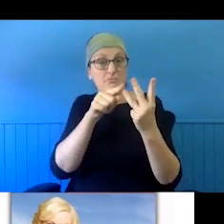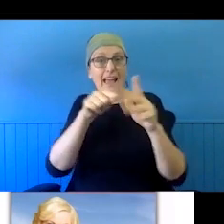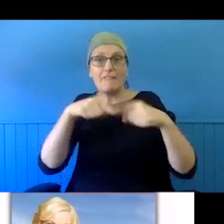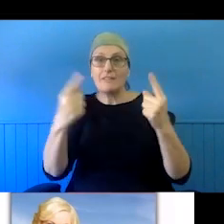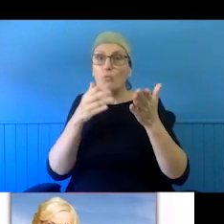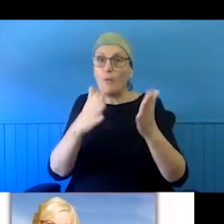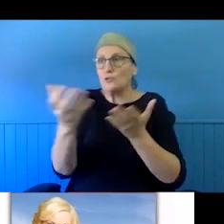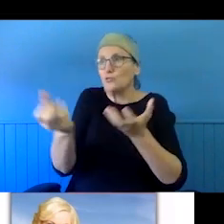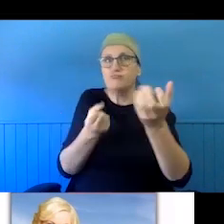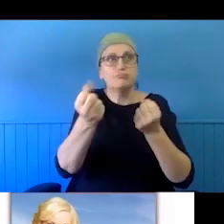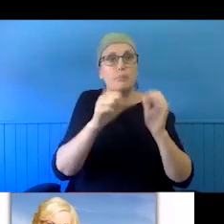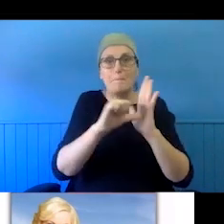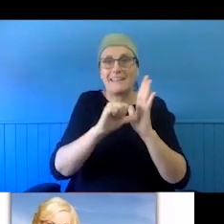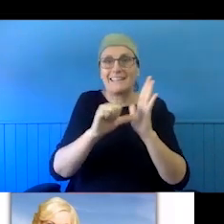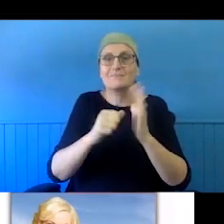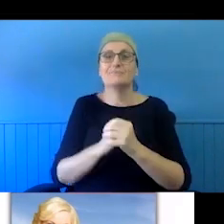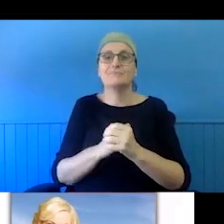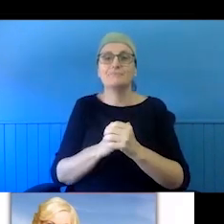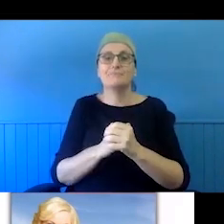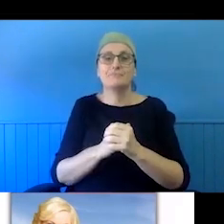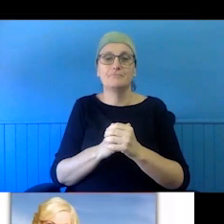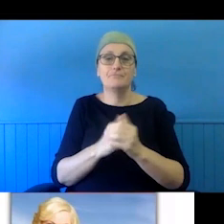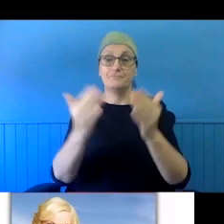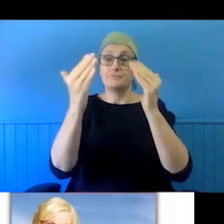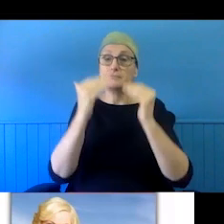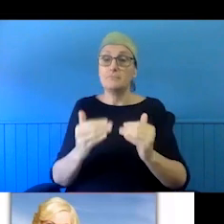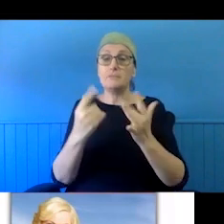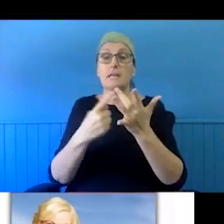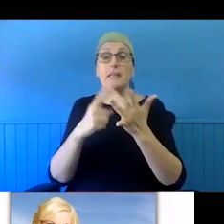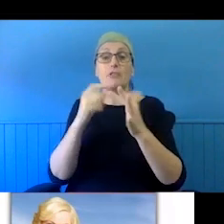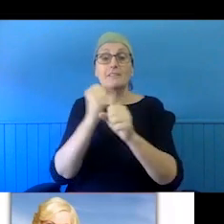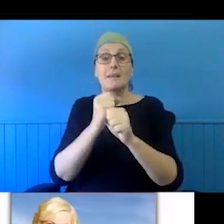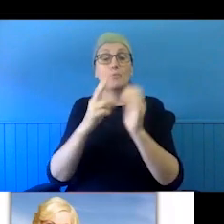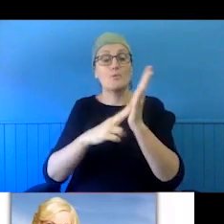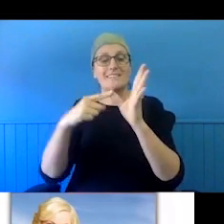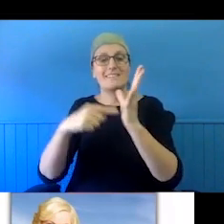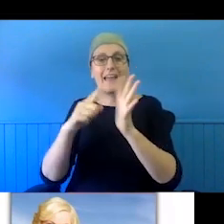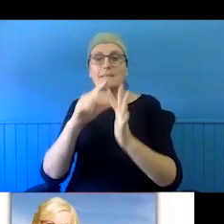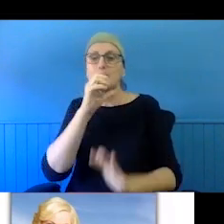example I'd give is Nate, who produces a beautiful podcast called